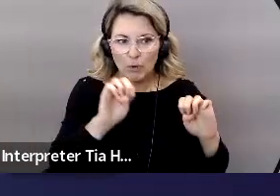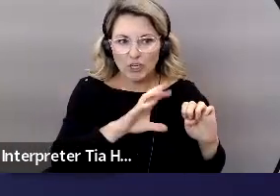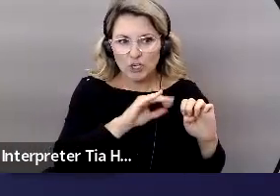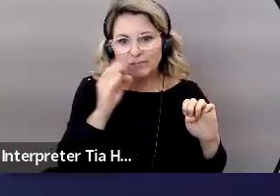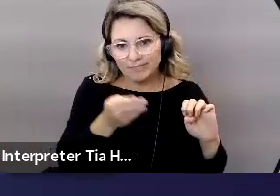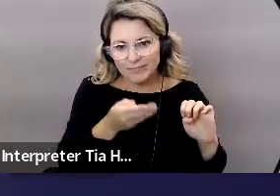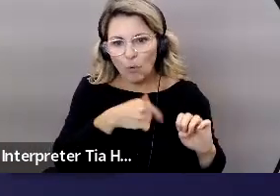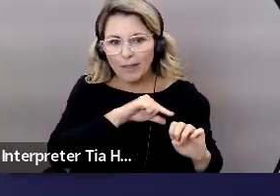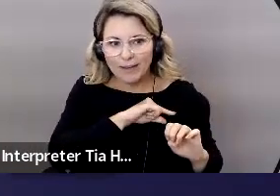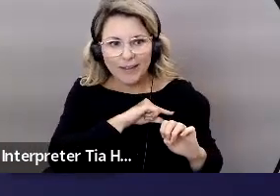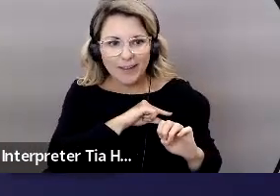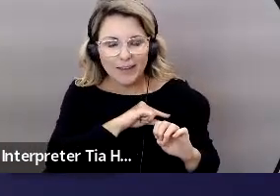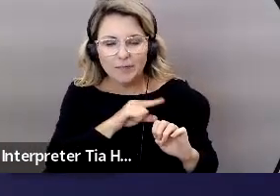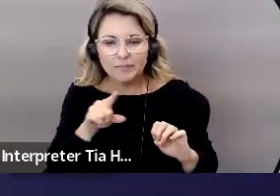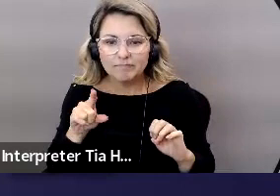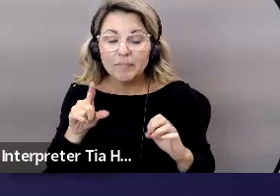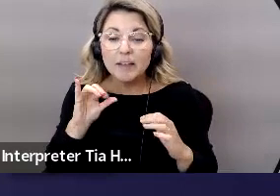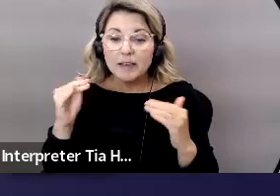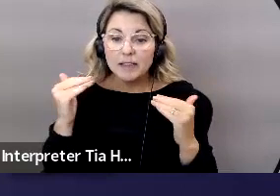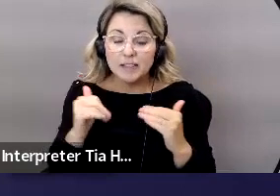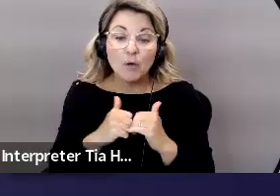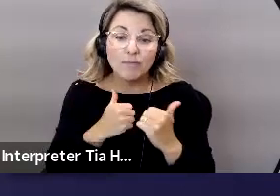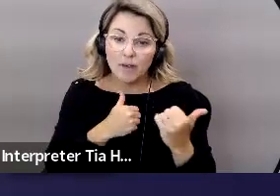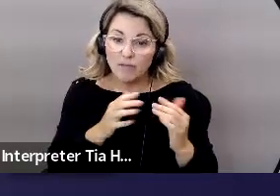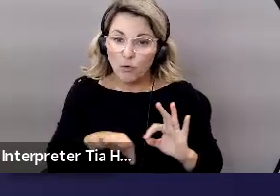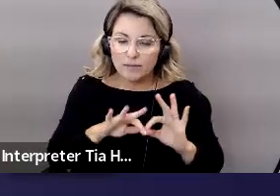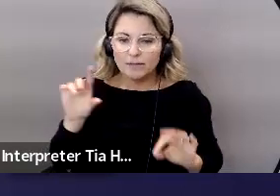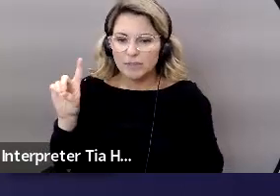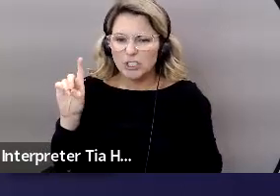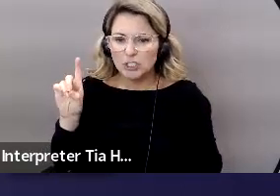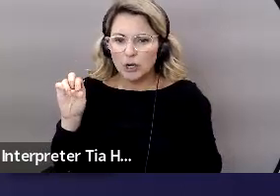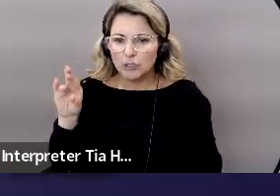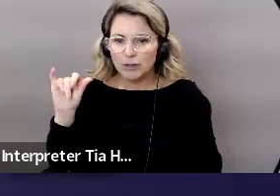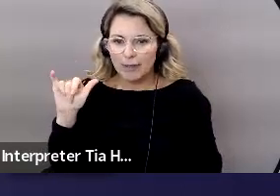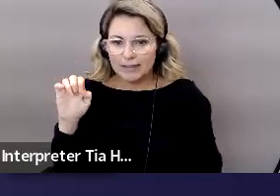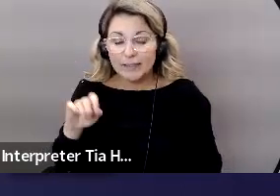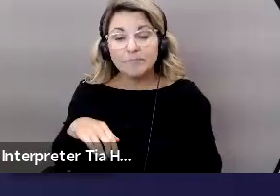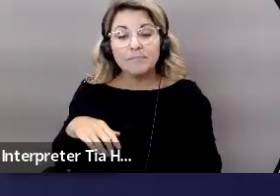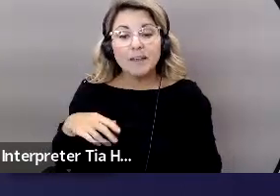the work that we're doing here at the evaluation unit and at the Human Development Institute.